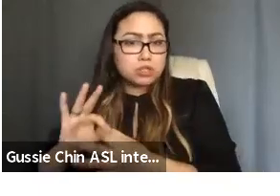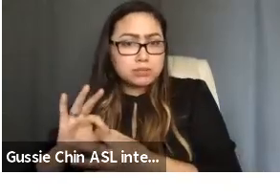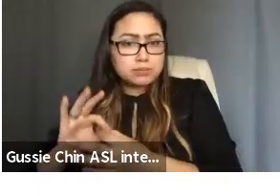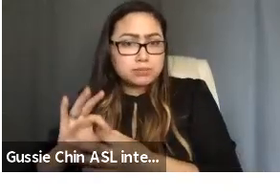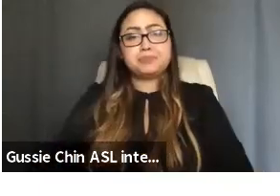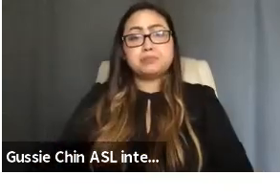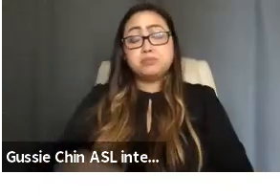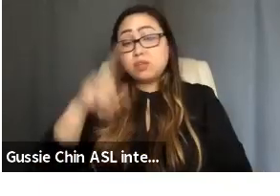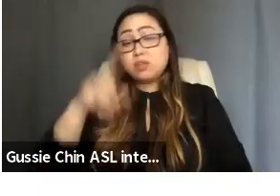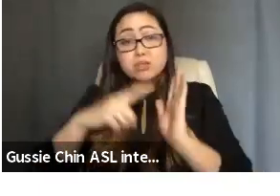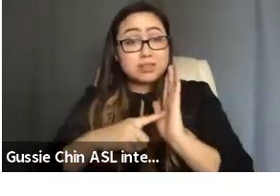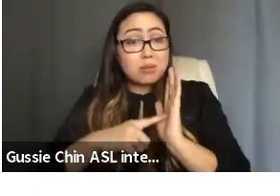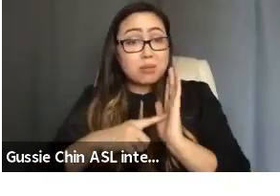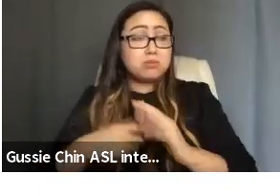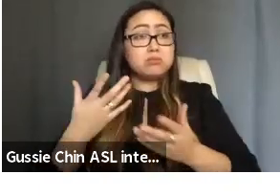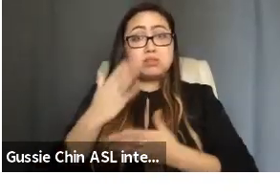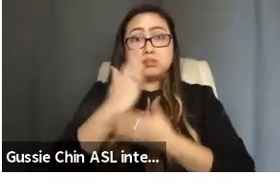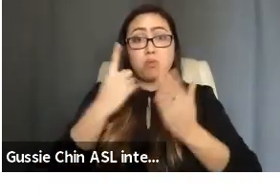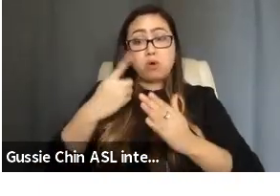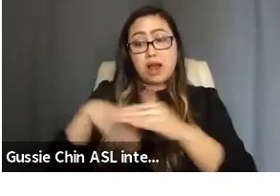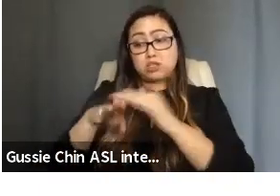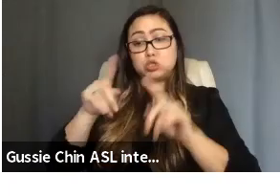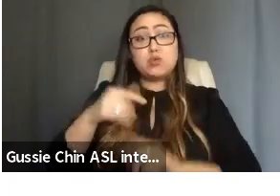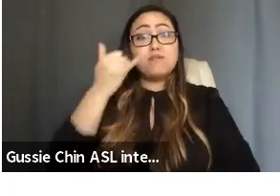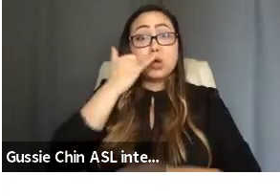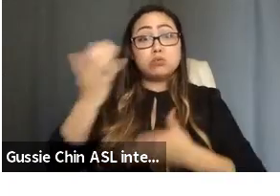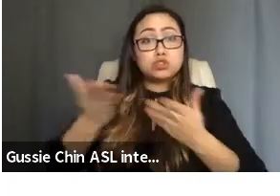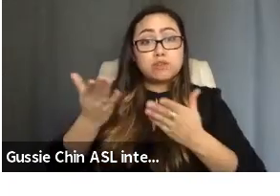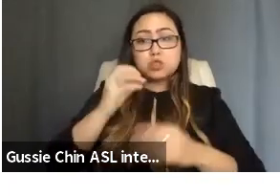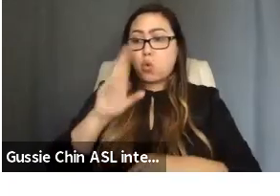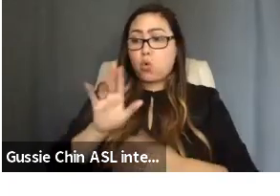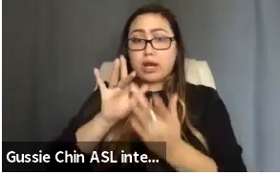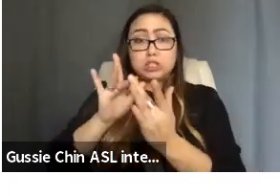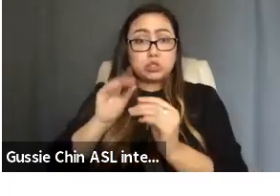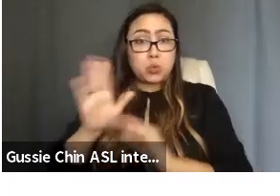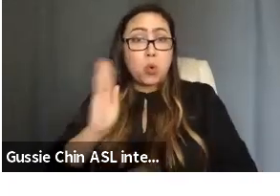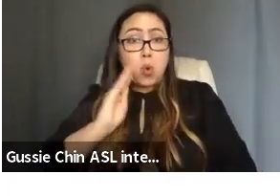For instance, does someone's access to phone service or Internet in their homes affect what